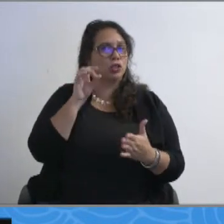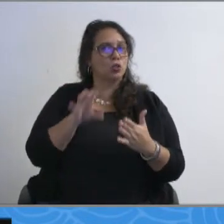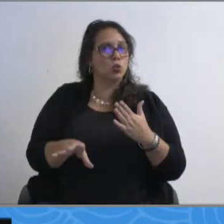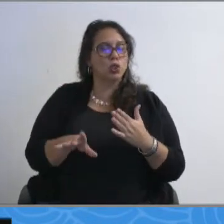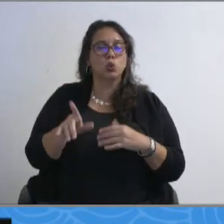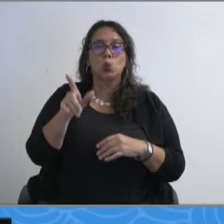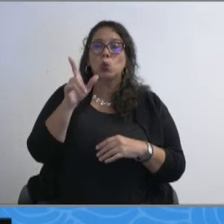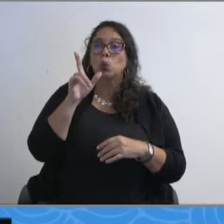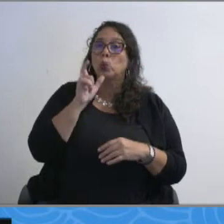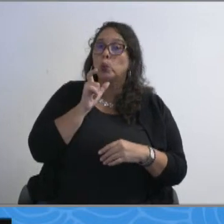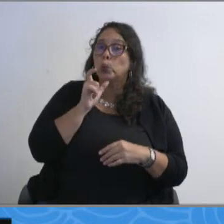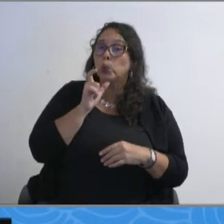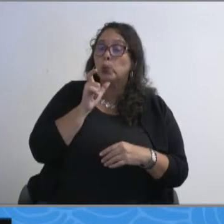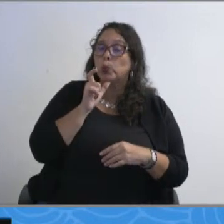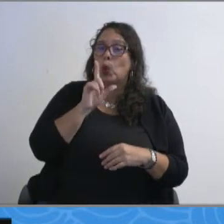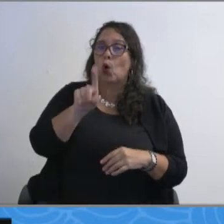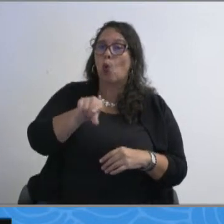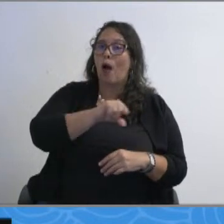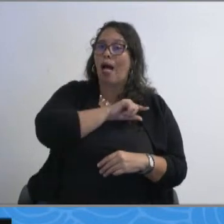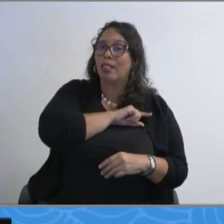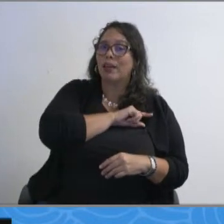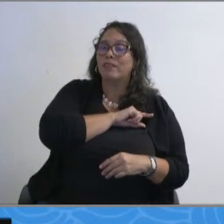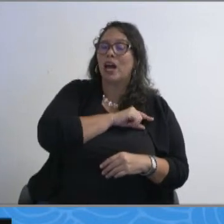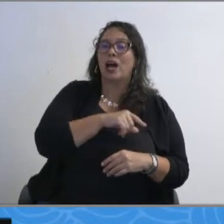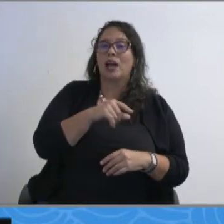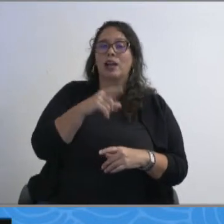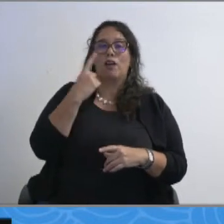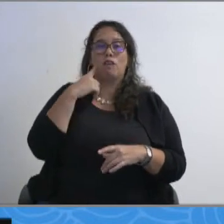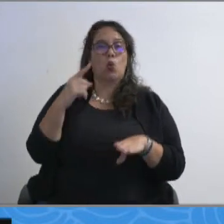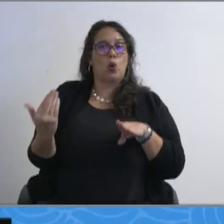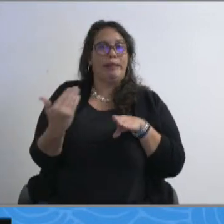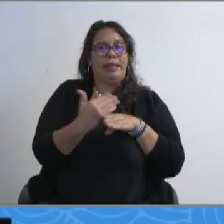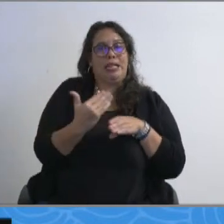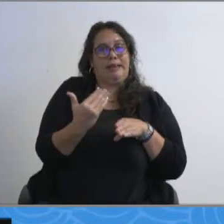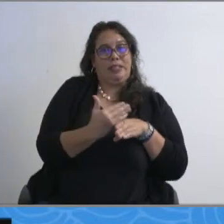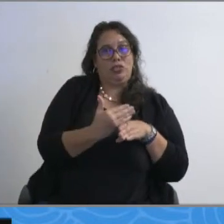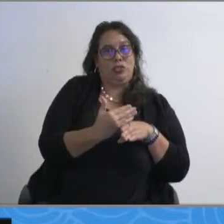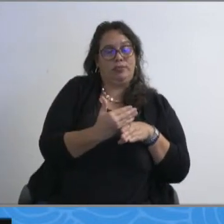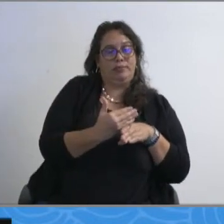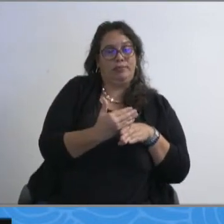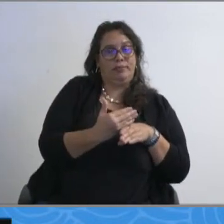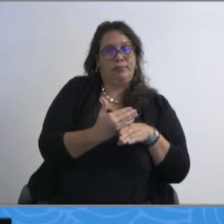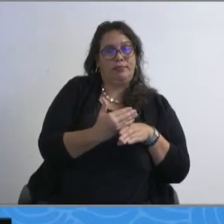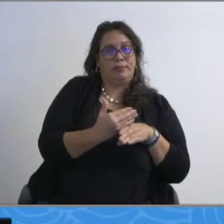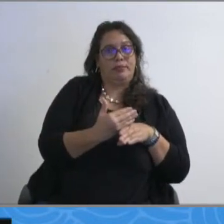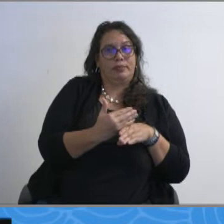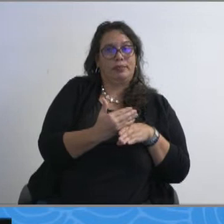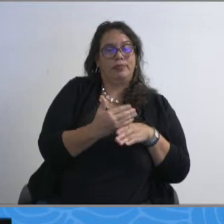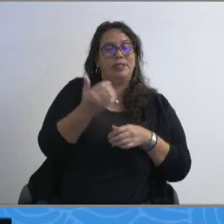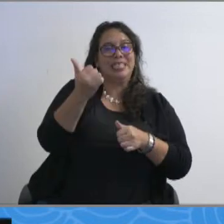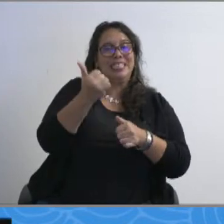who qualify for these interventions. At each of our school sites,